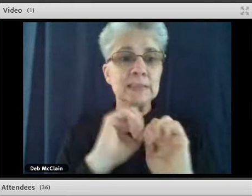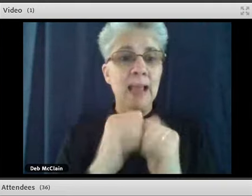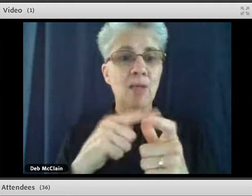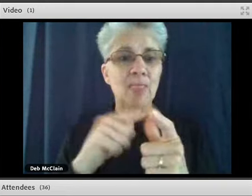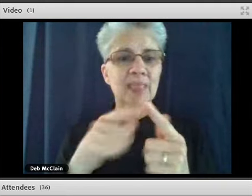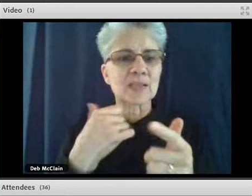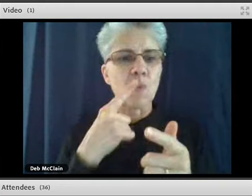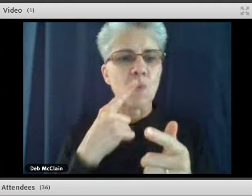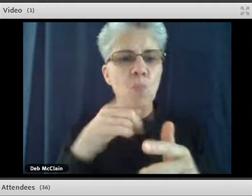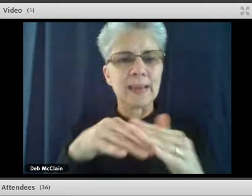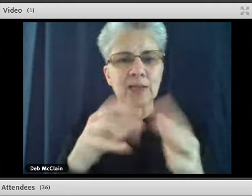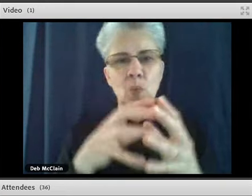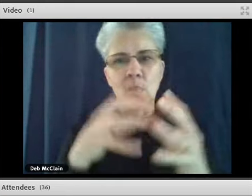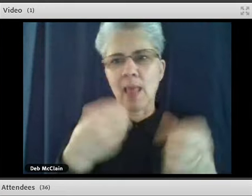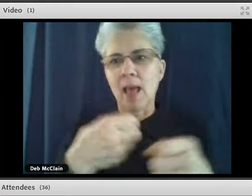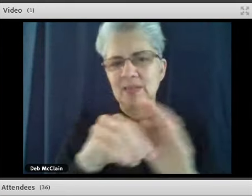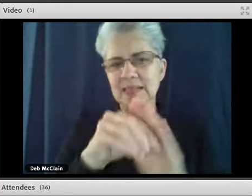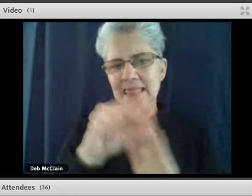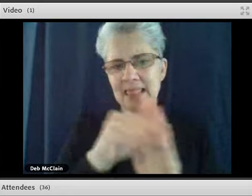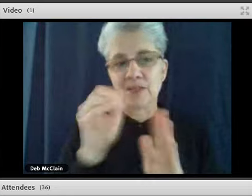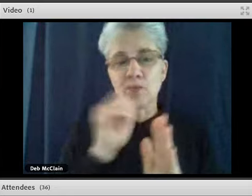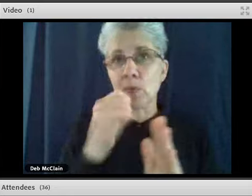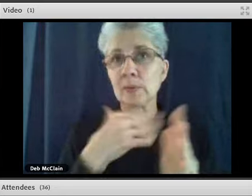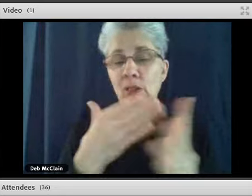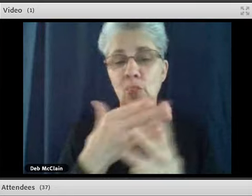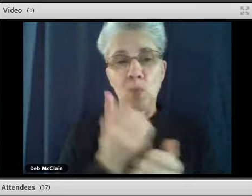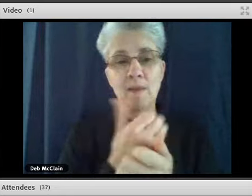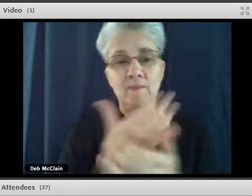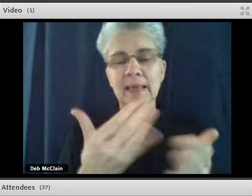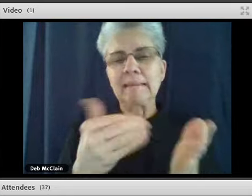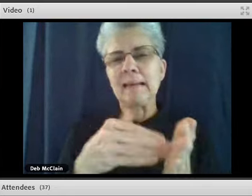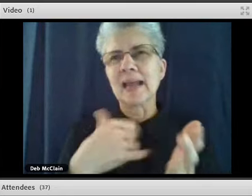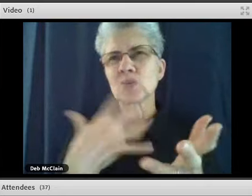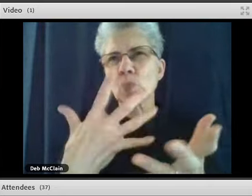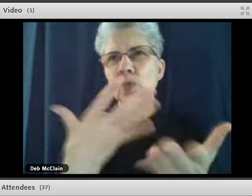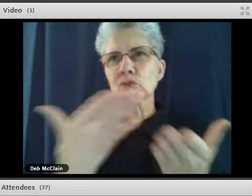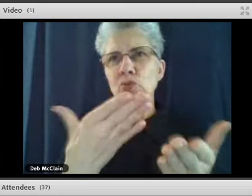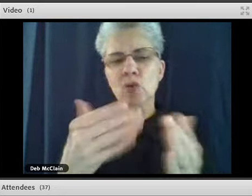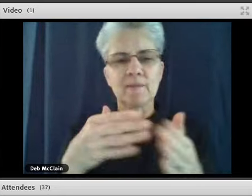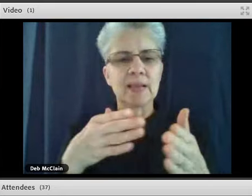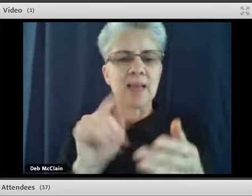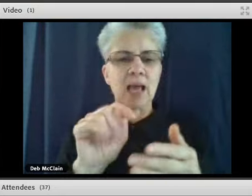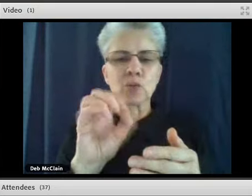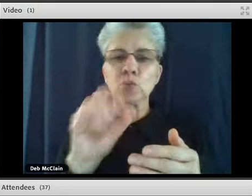And this is where we get into a ton of slides. And if we don't get through everything, again, I want this to serve as a tool kit for you.